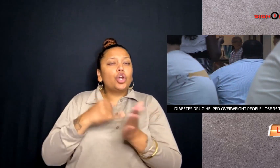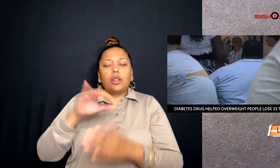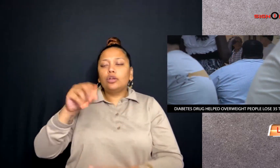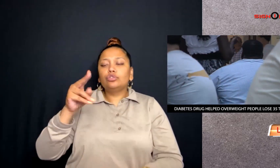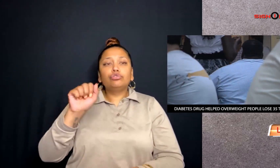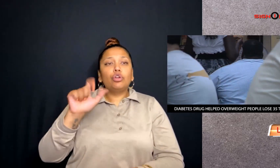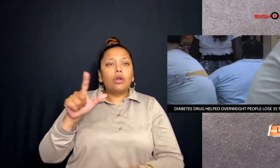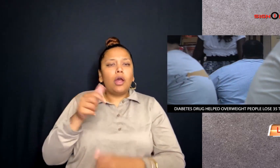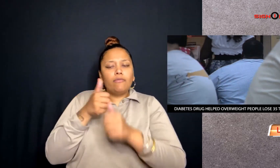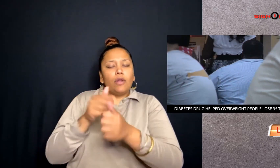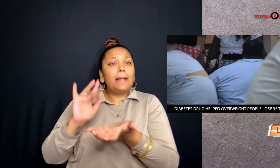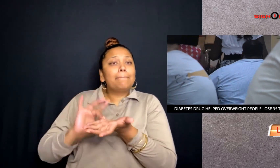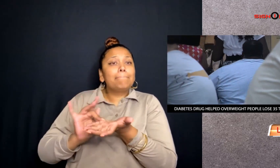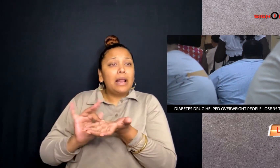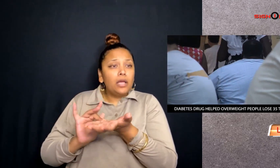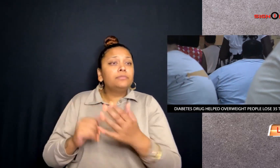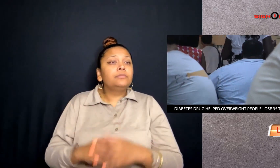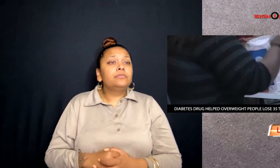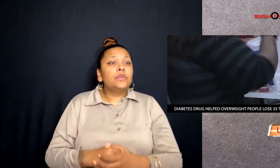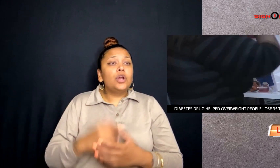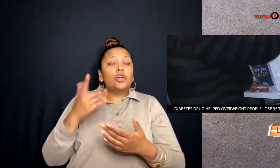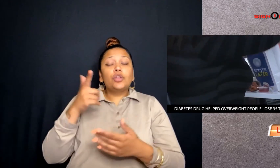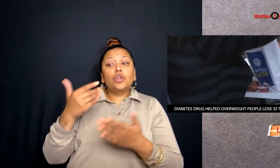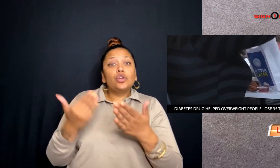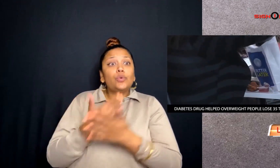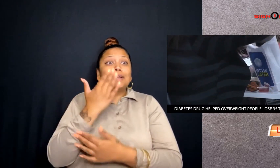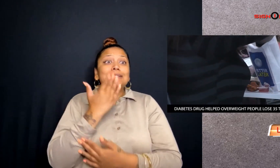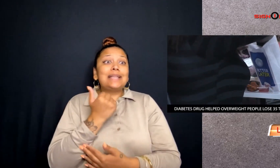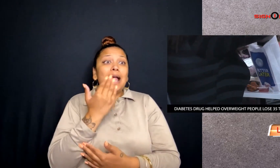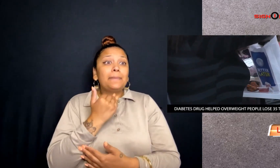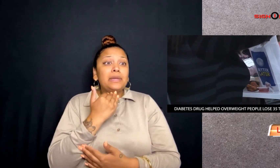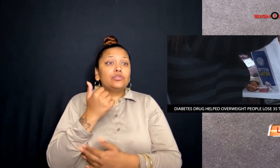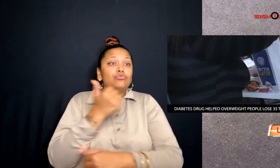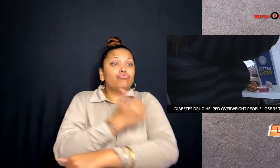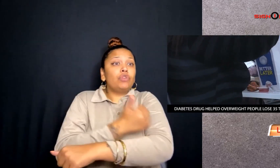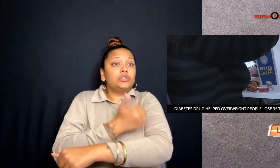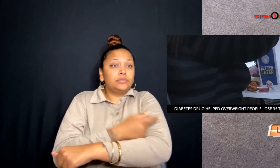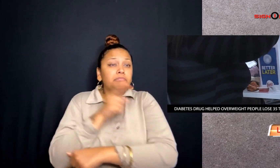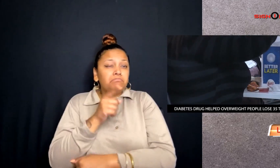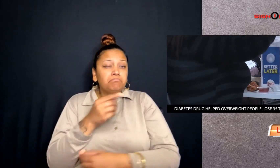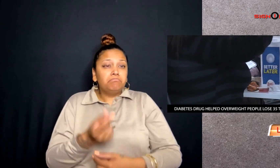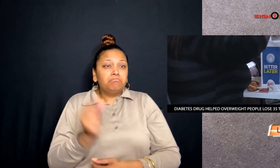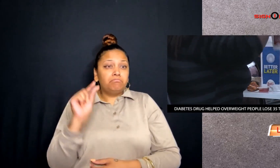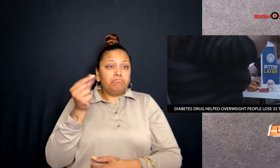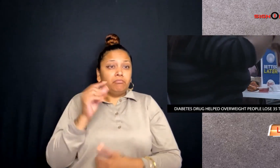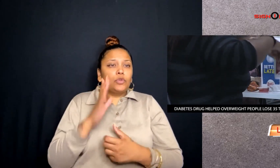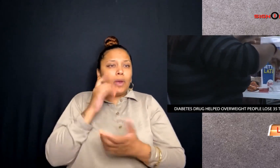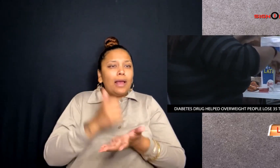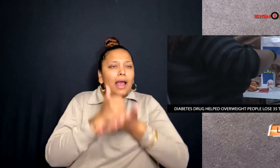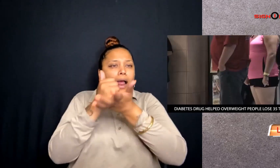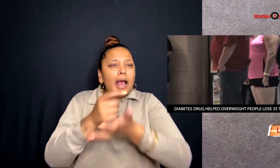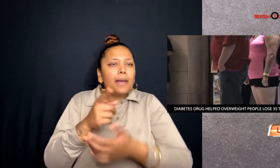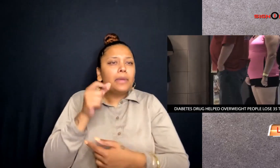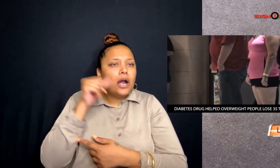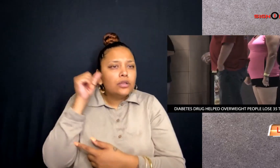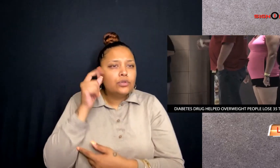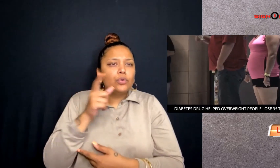according to a new study published in the New England Journal of Medicine a new diabetes